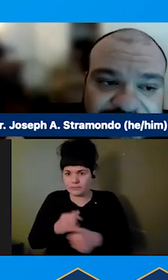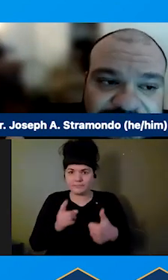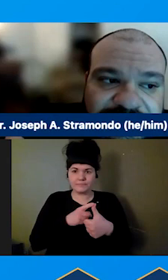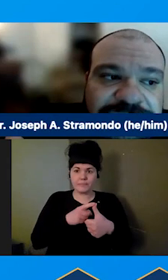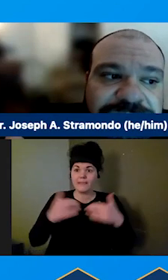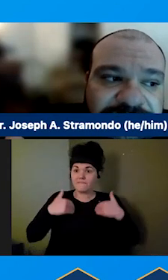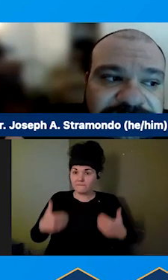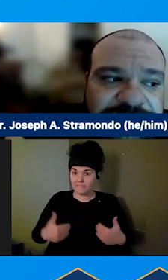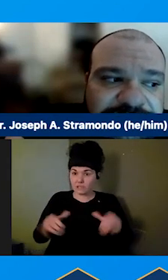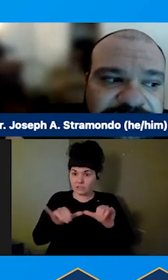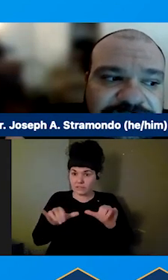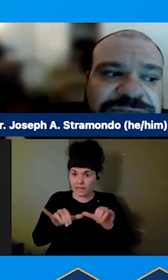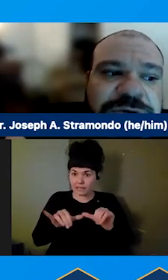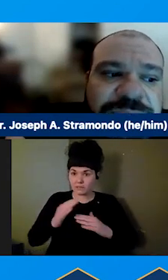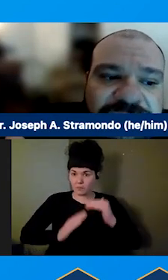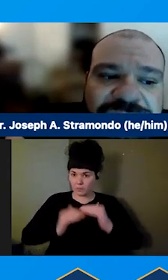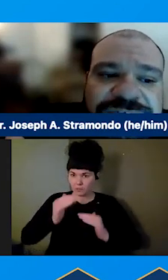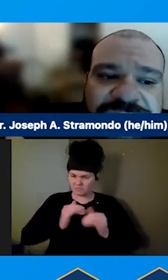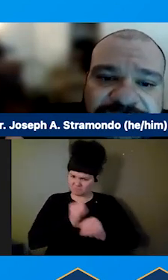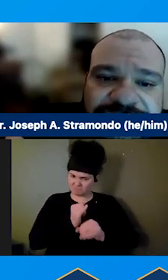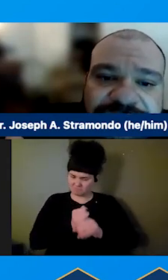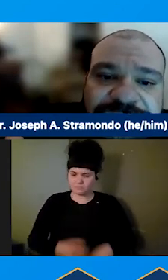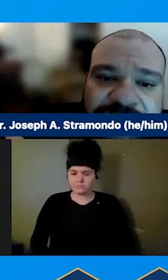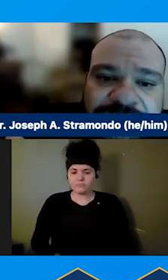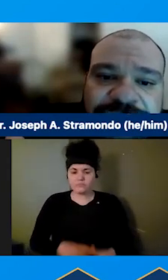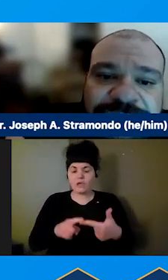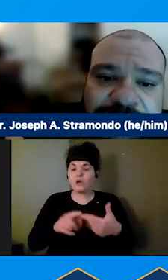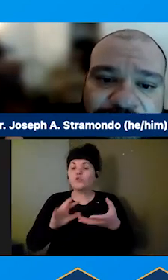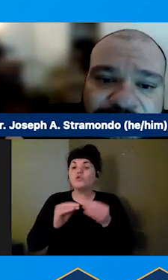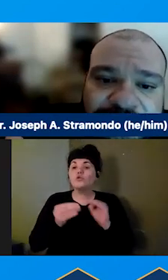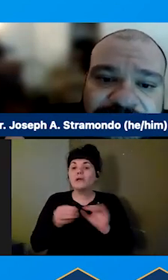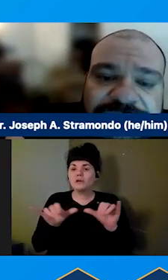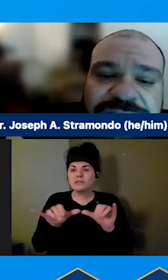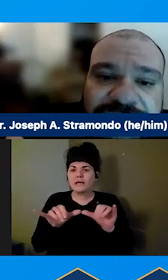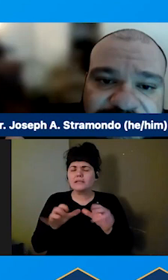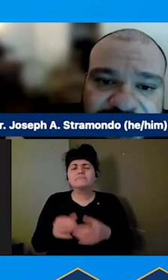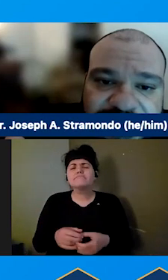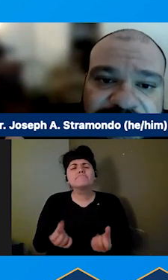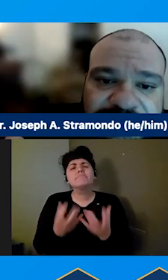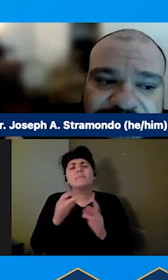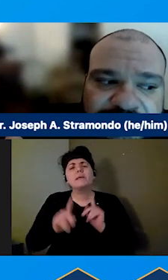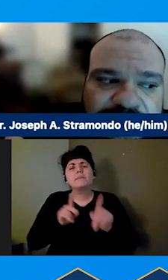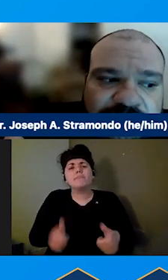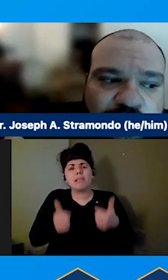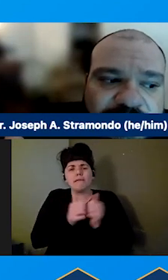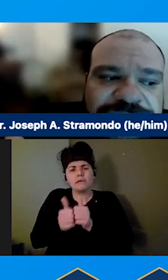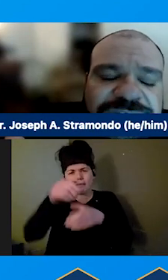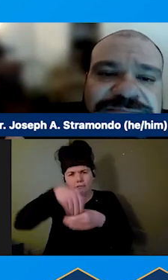physical size of the building. The numerical size of the number of people that live together.